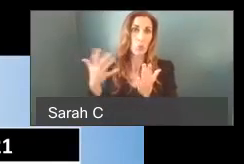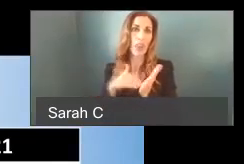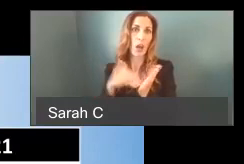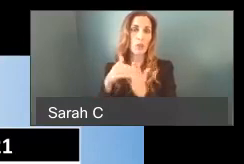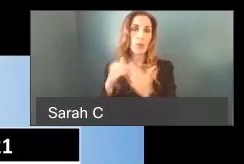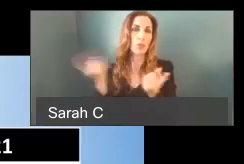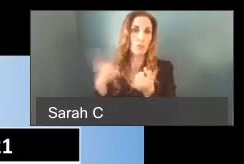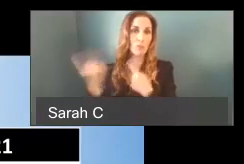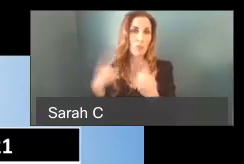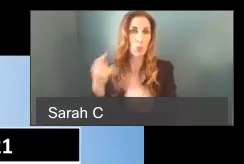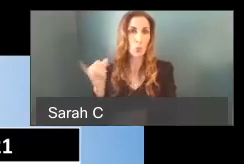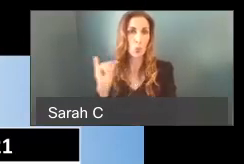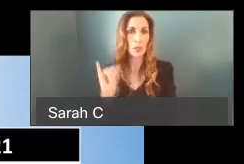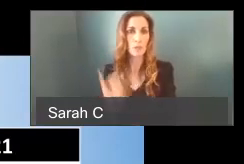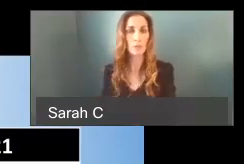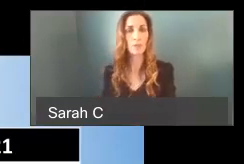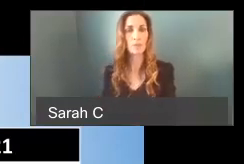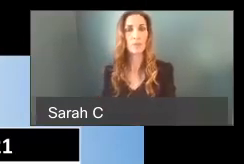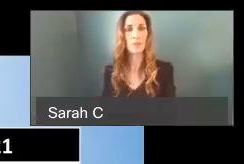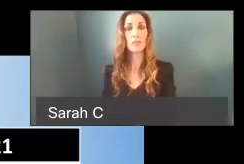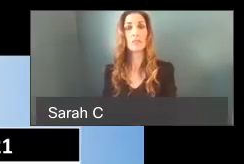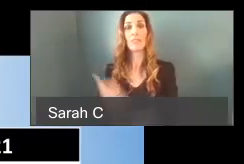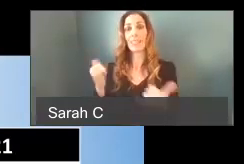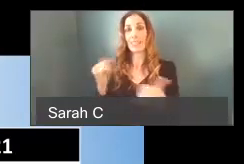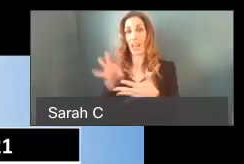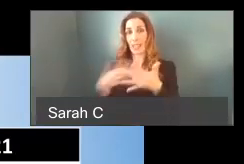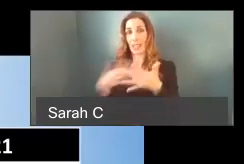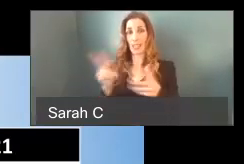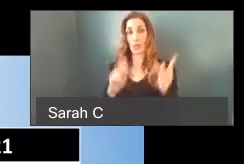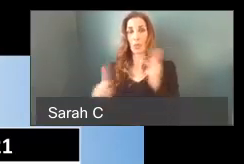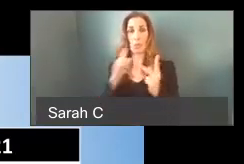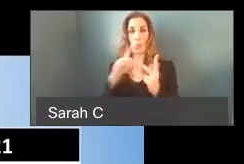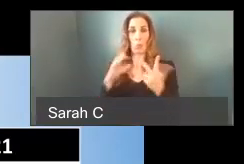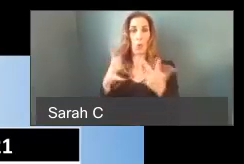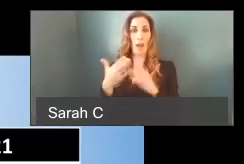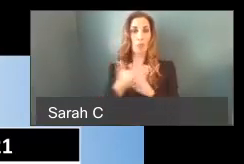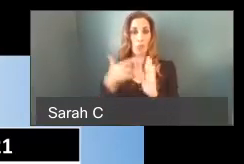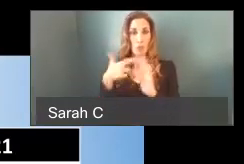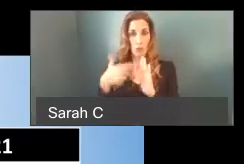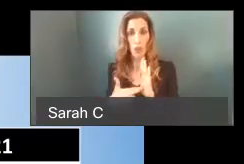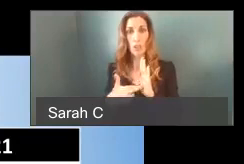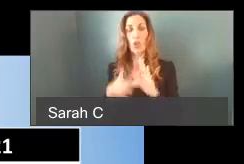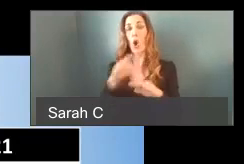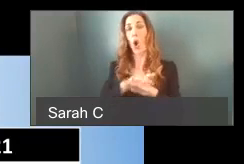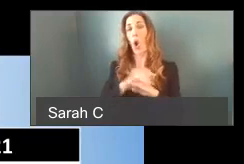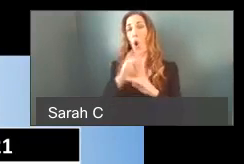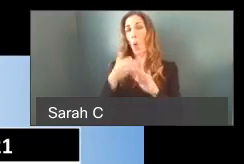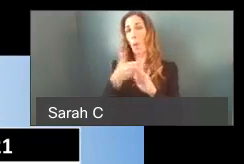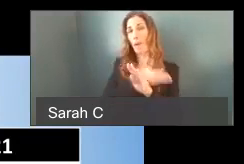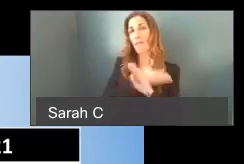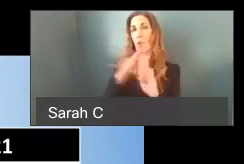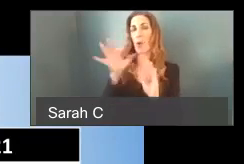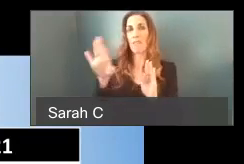As of right now, we are scheduling people who have pre-registered on or before February the 10th, so